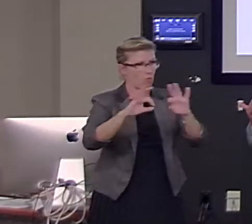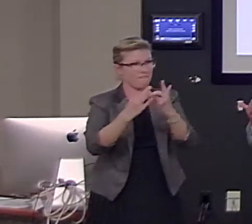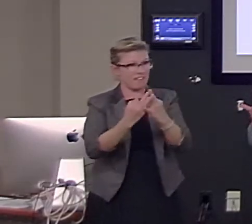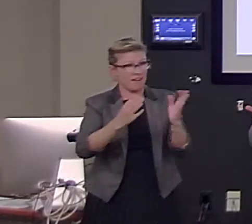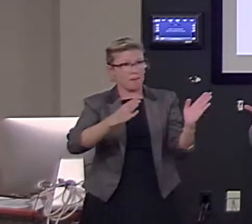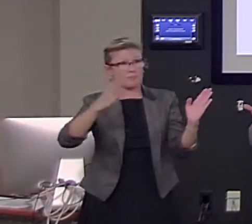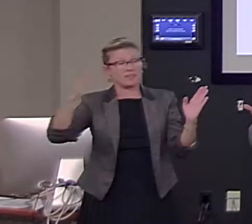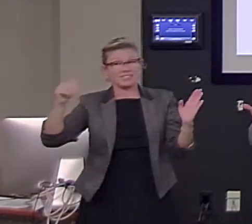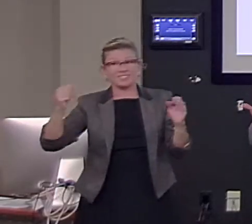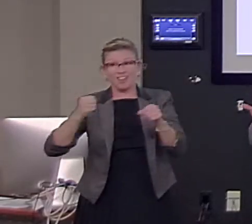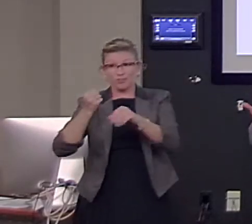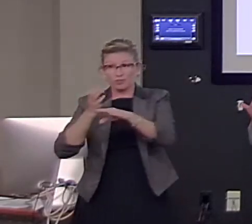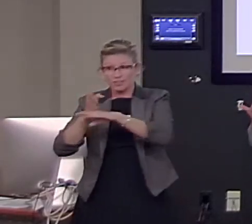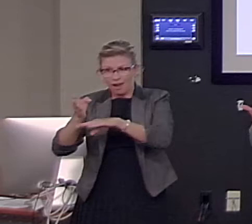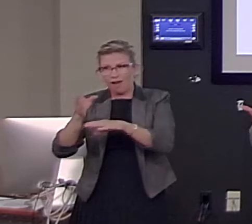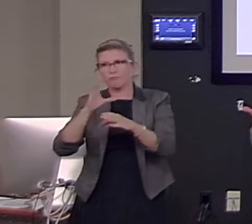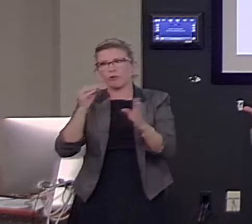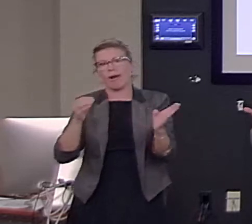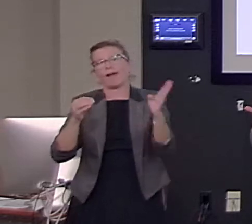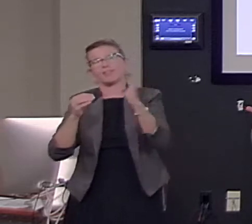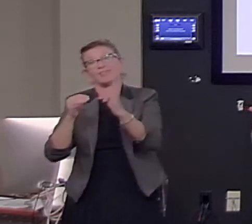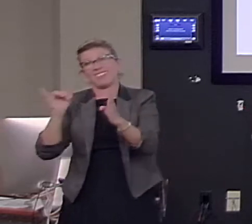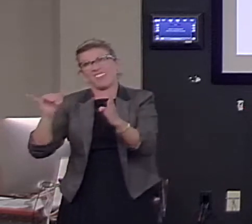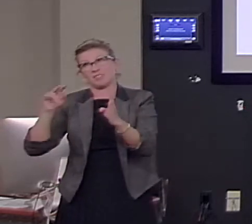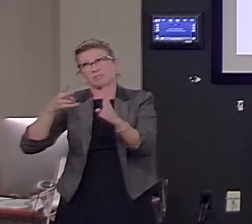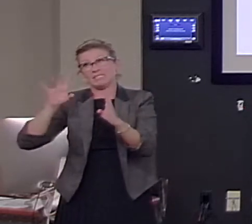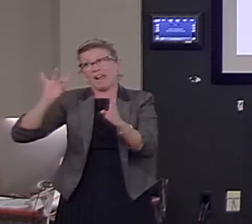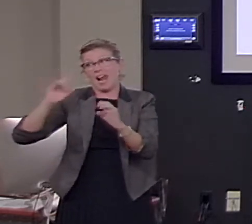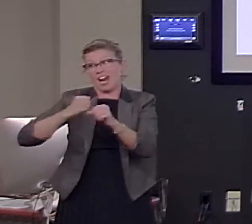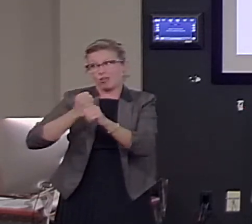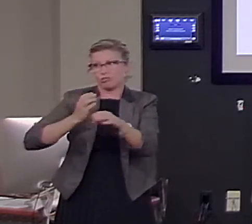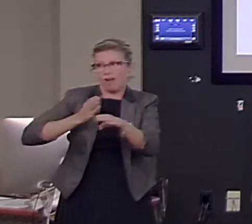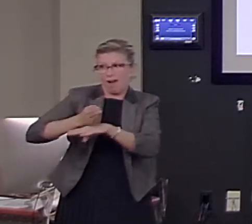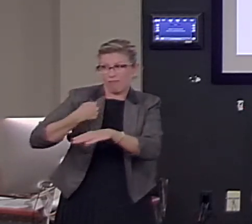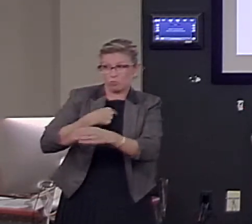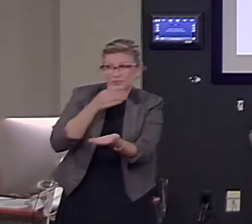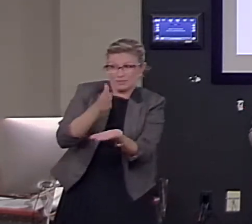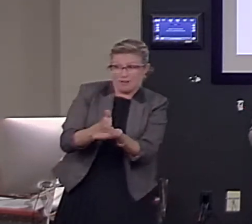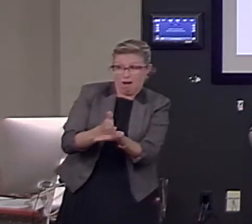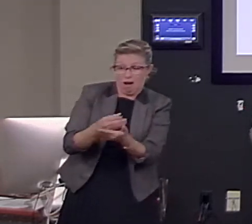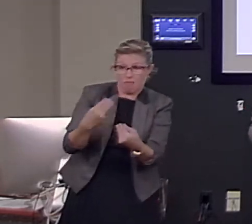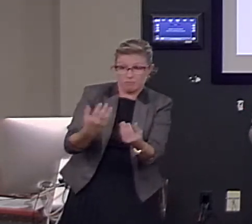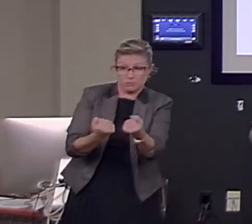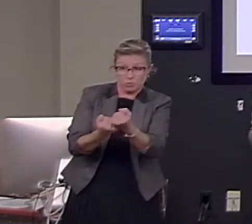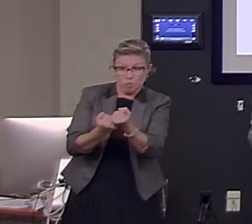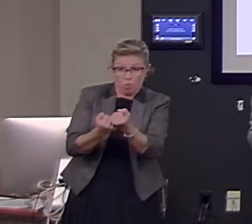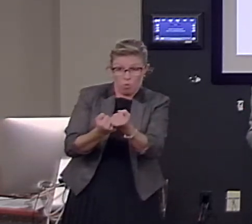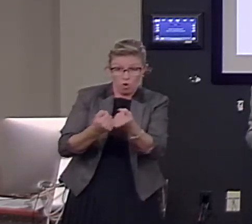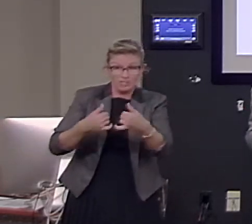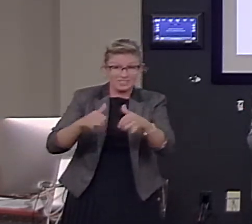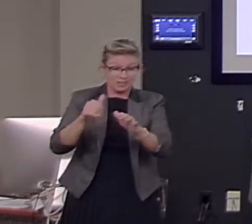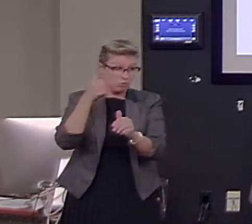the we stopped supporting the families, there still is, and this is intent to treat.